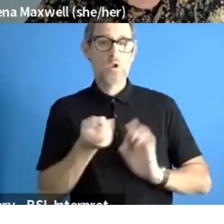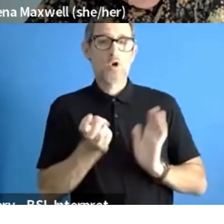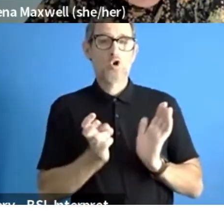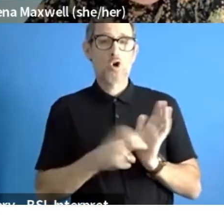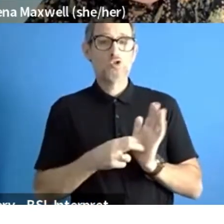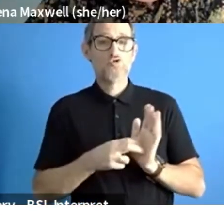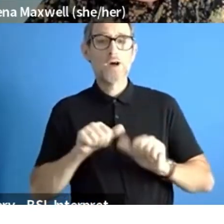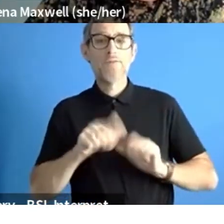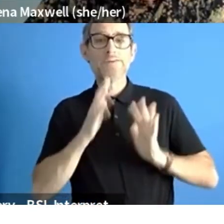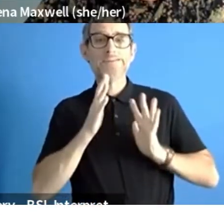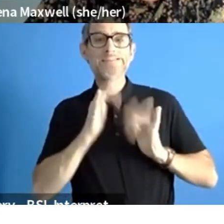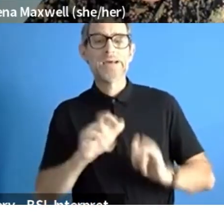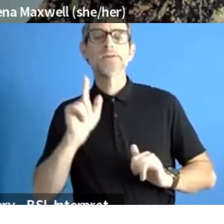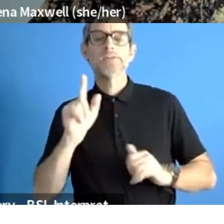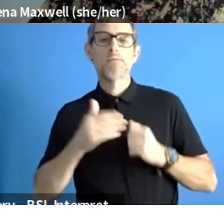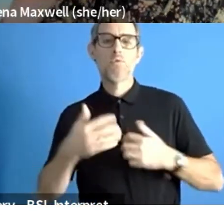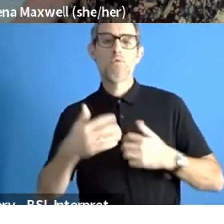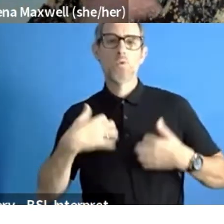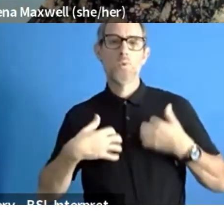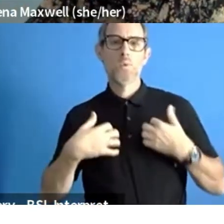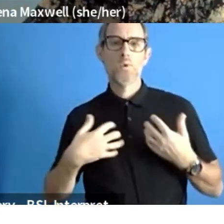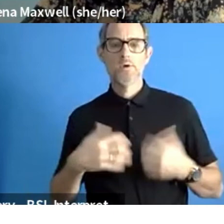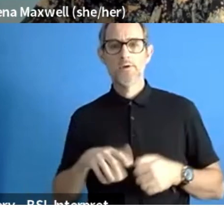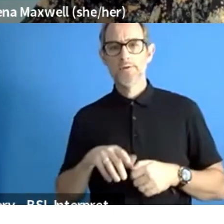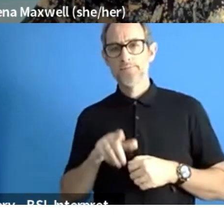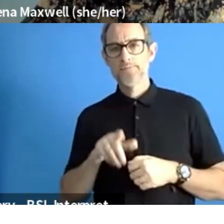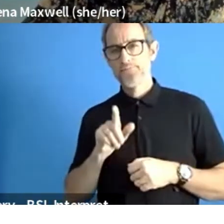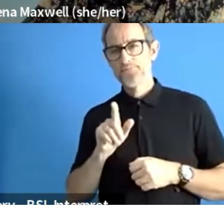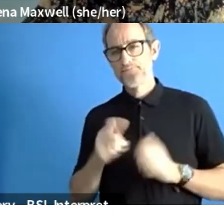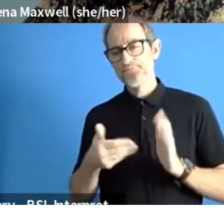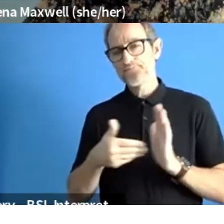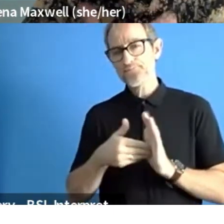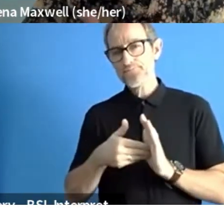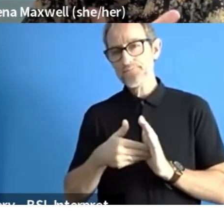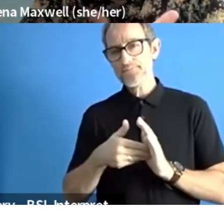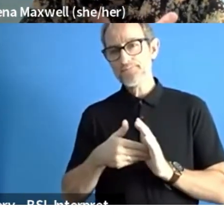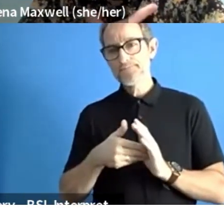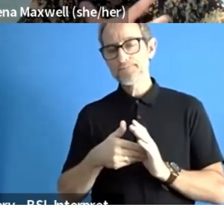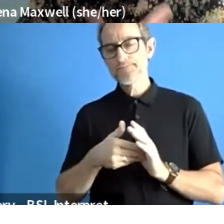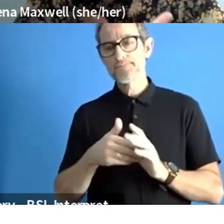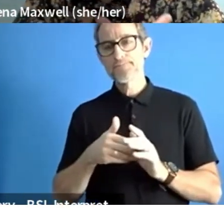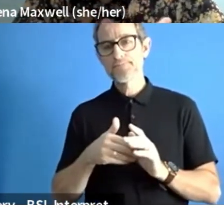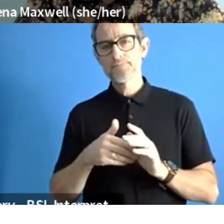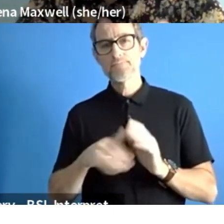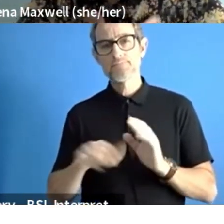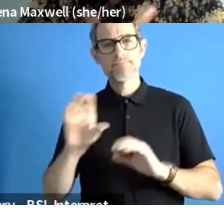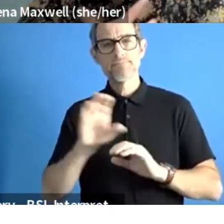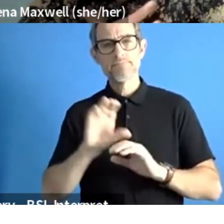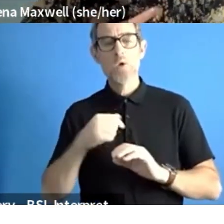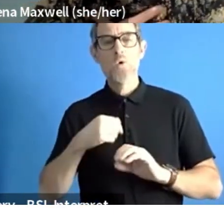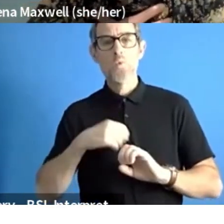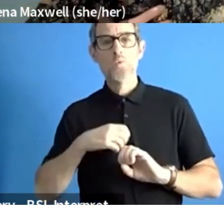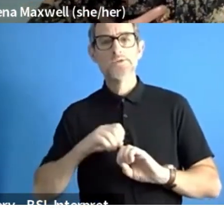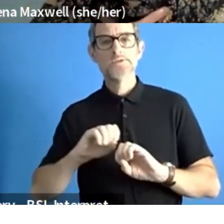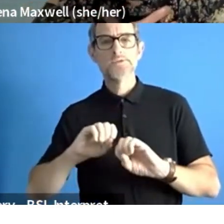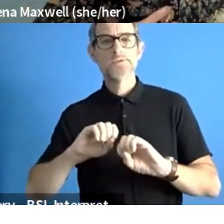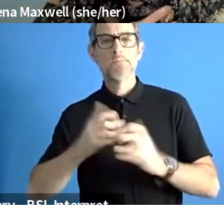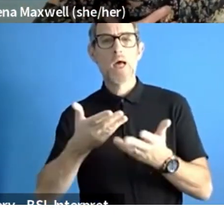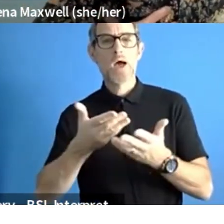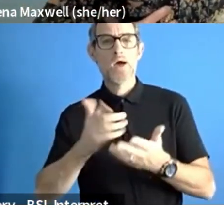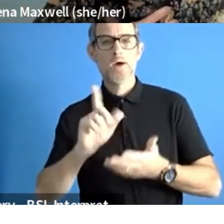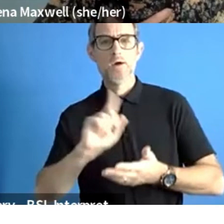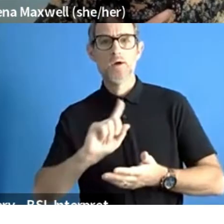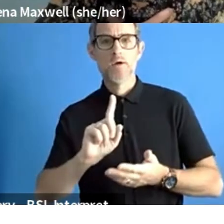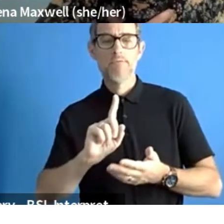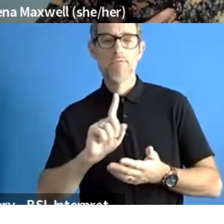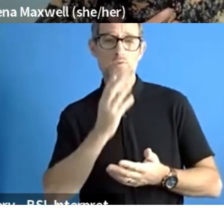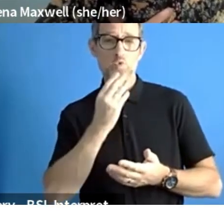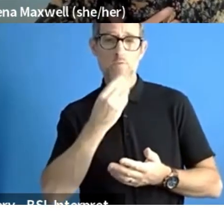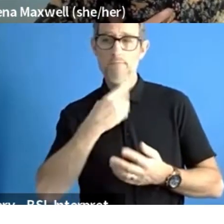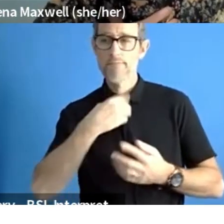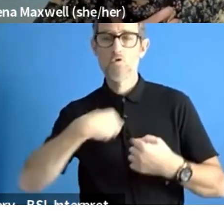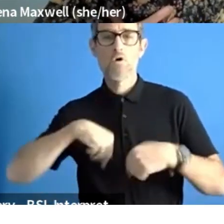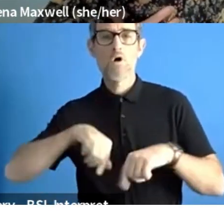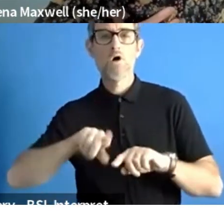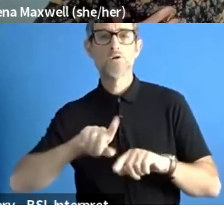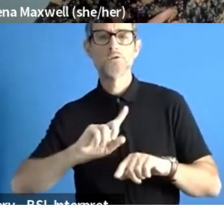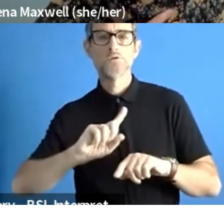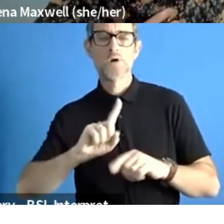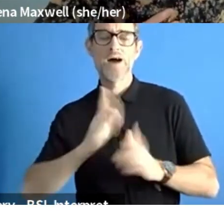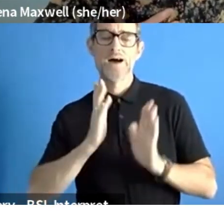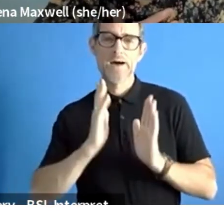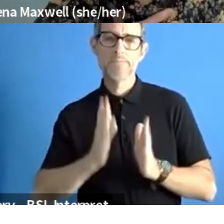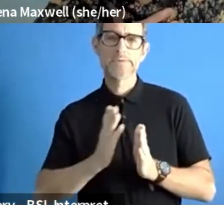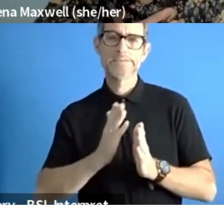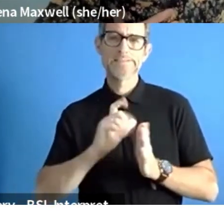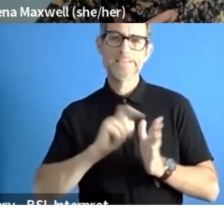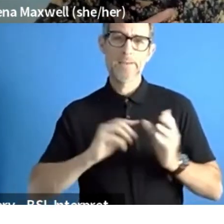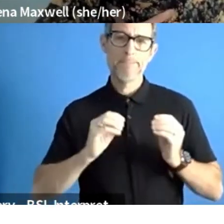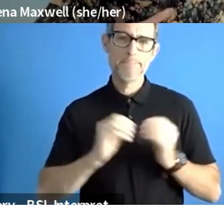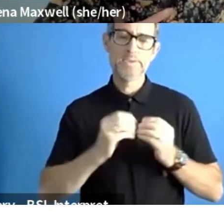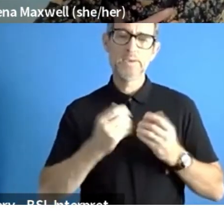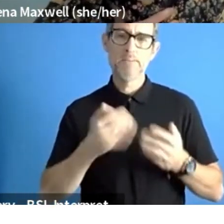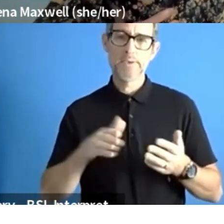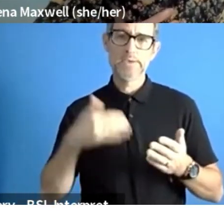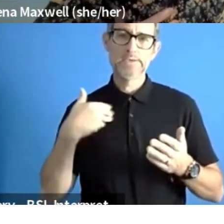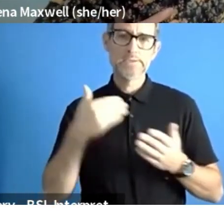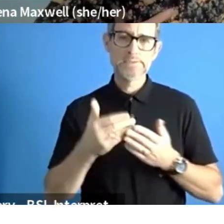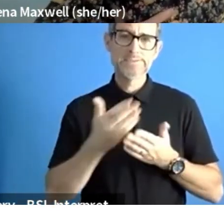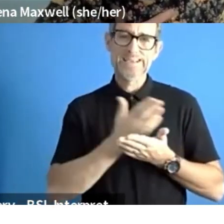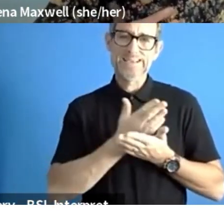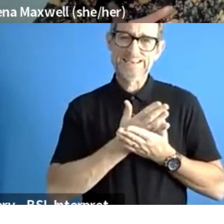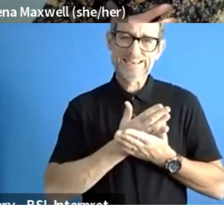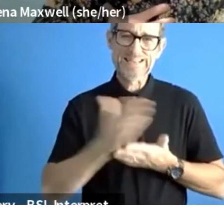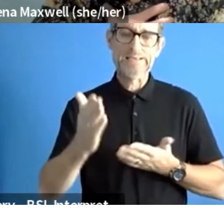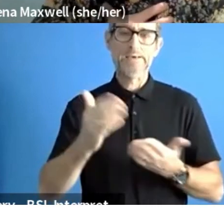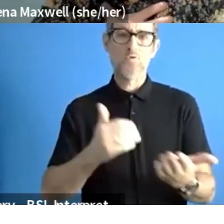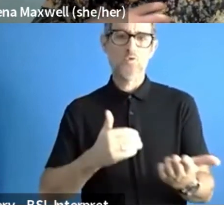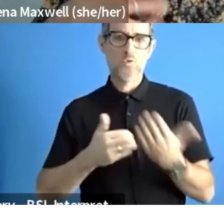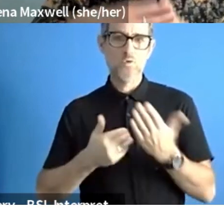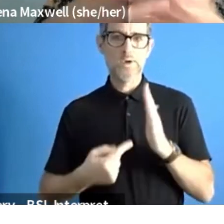If I may build on that, one of the things that was huge for us is